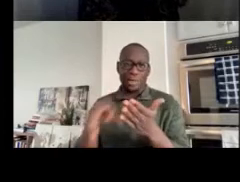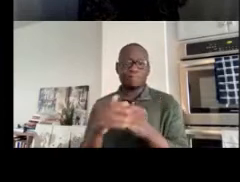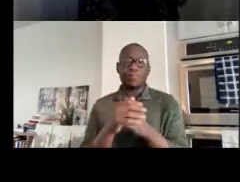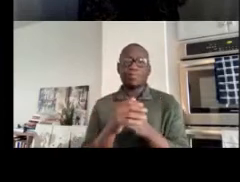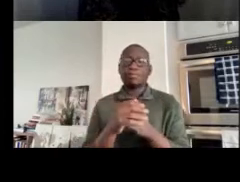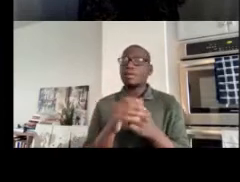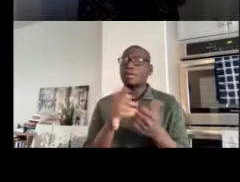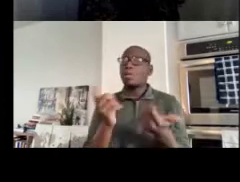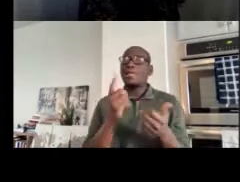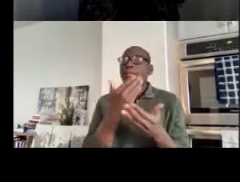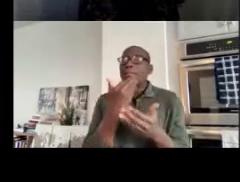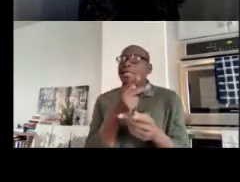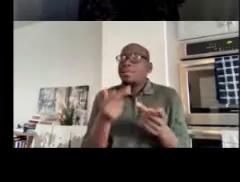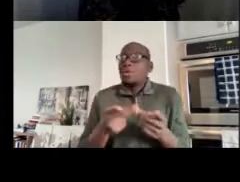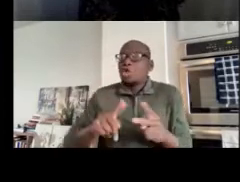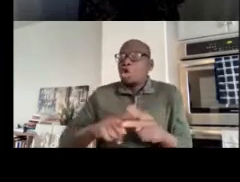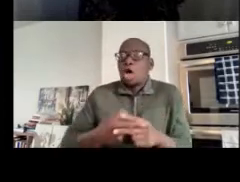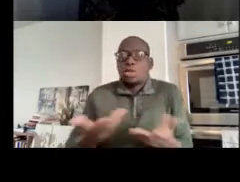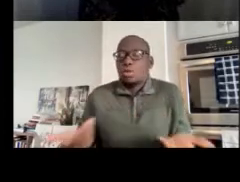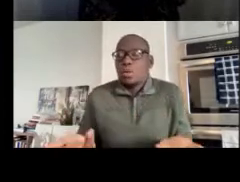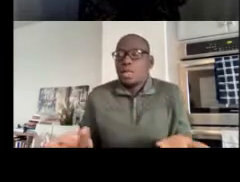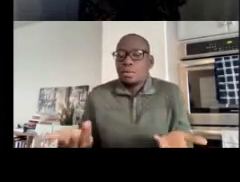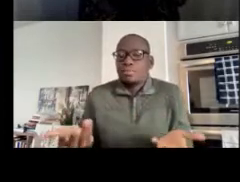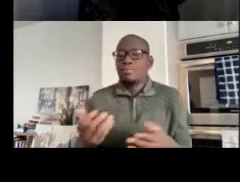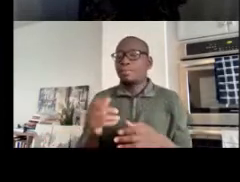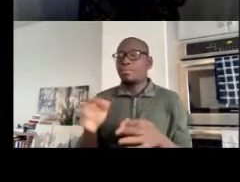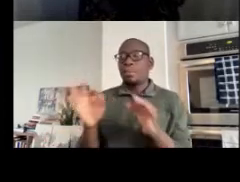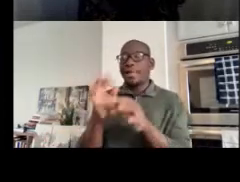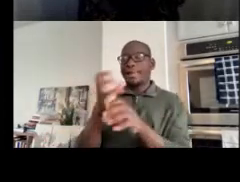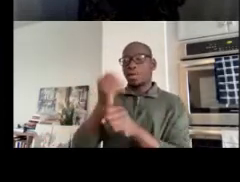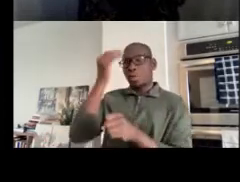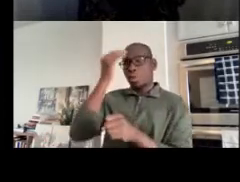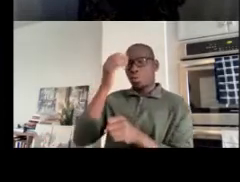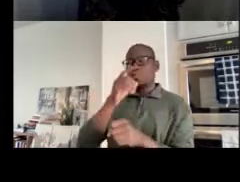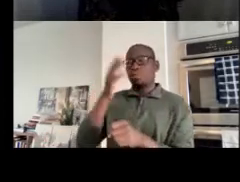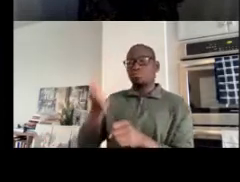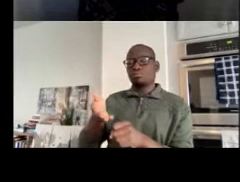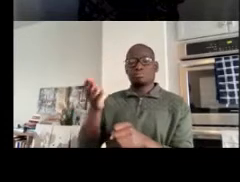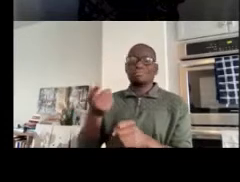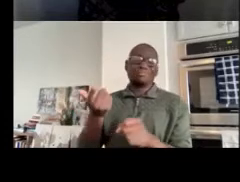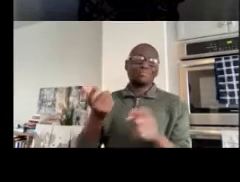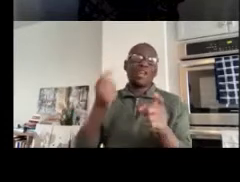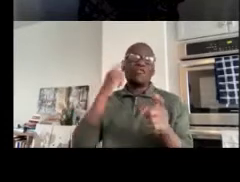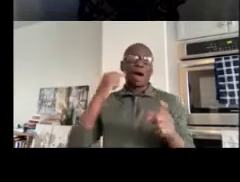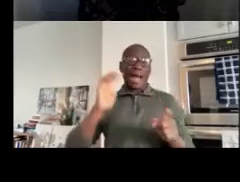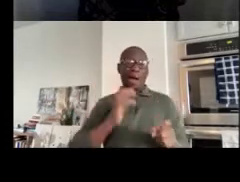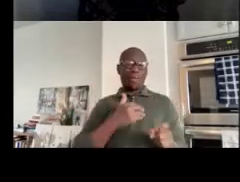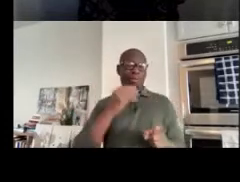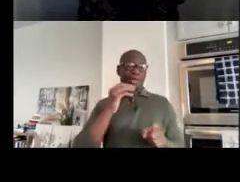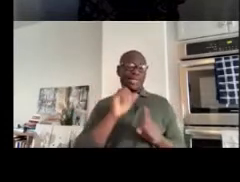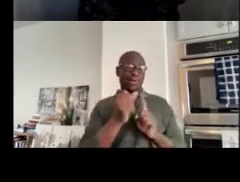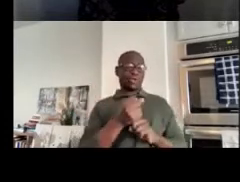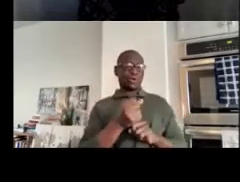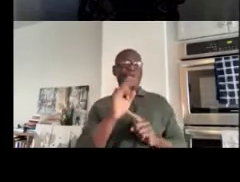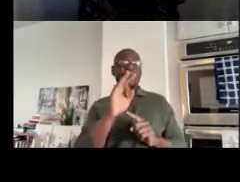for international Deaf students. Where is the best place to even start? It's important to know who